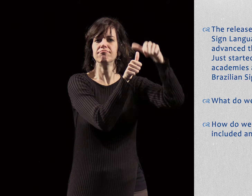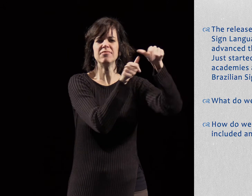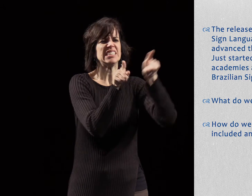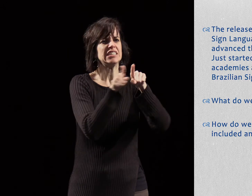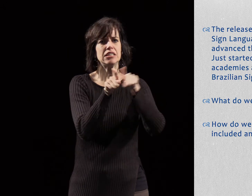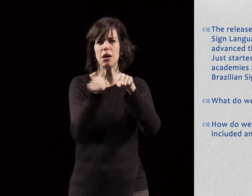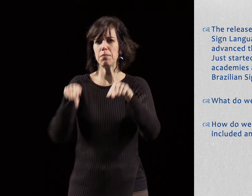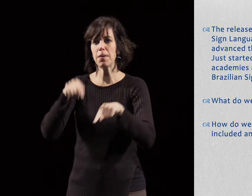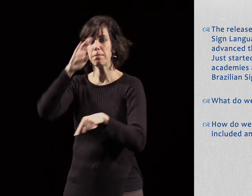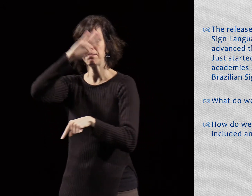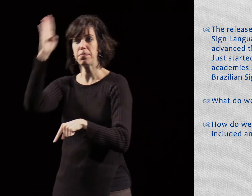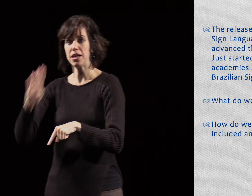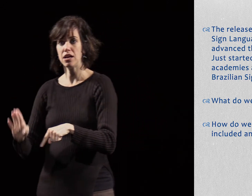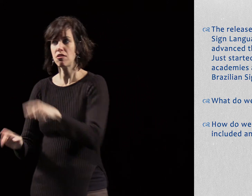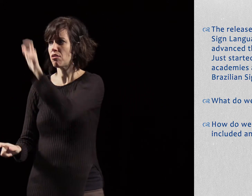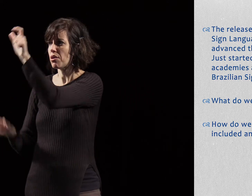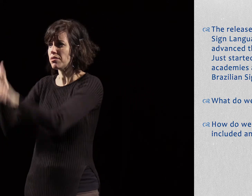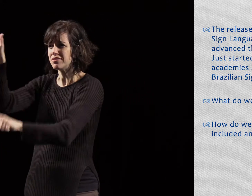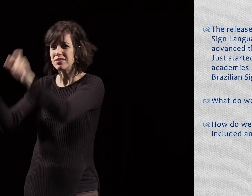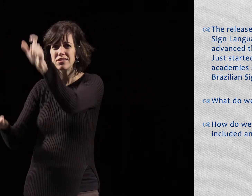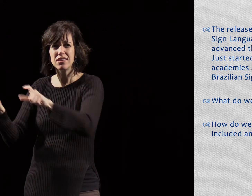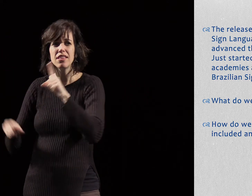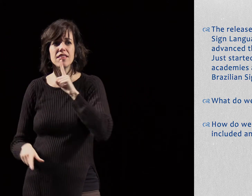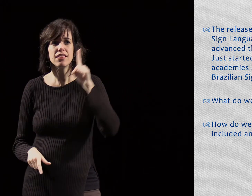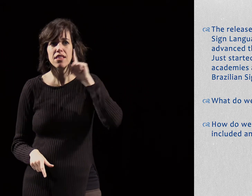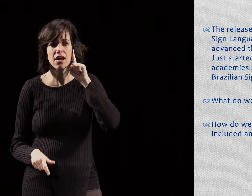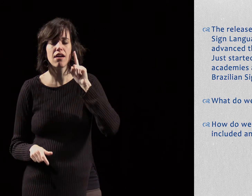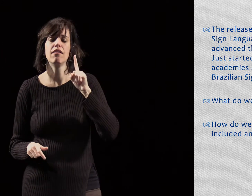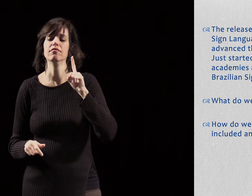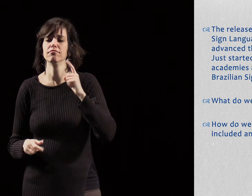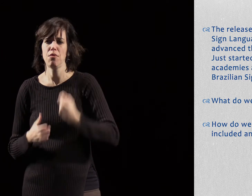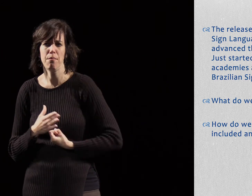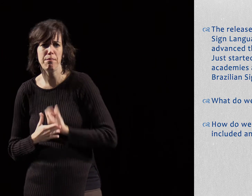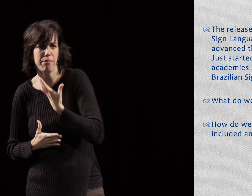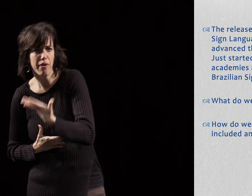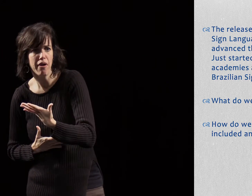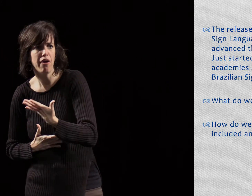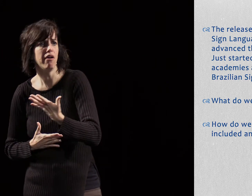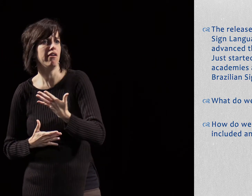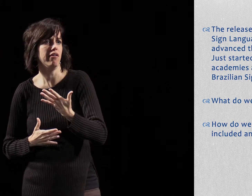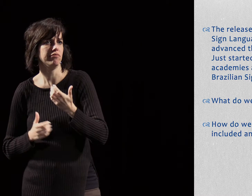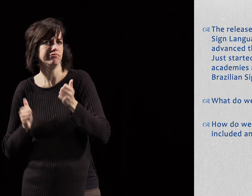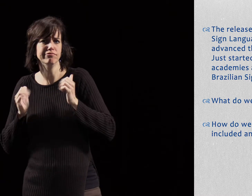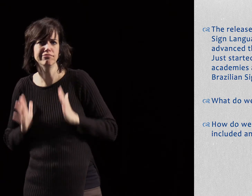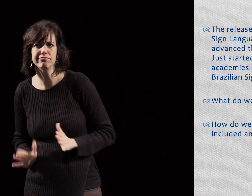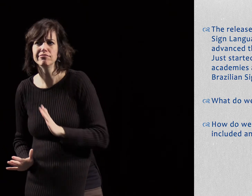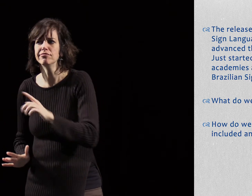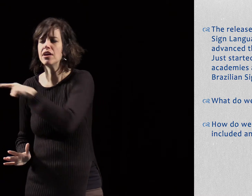and it's the same thing as people who grew up in Brazil. We have these individuals. You just need to find them,